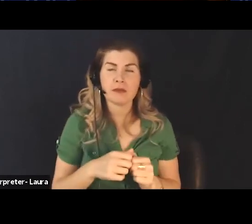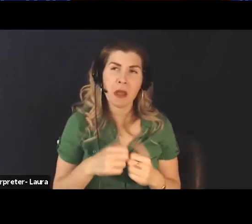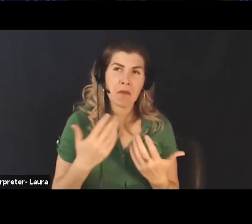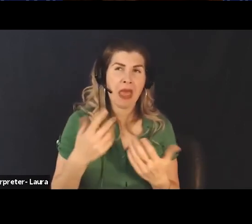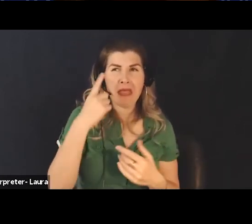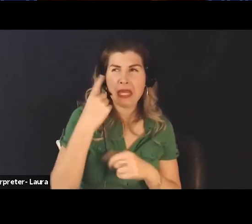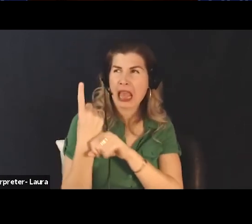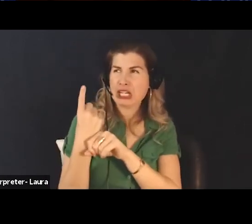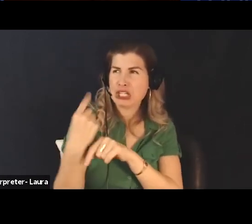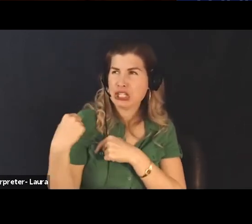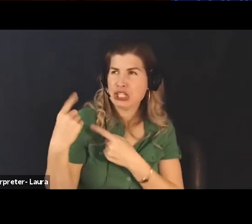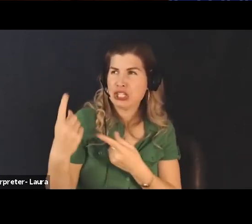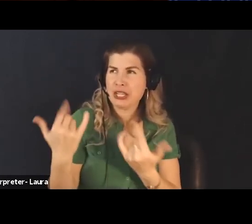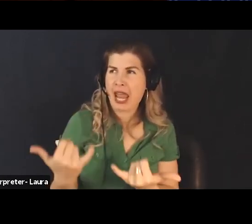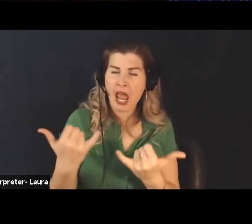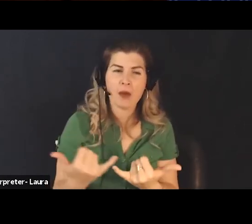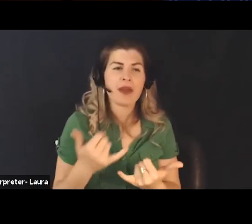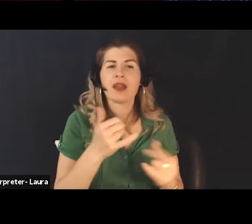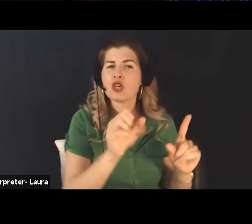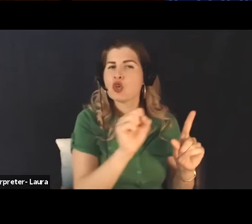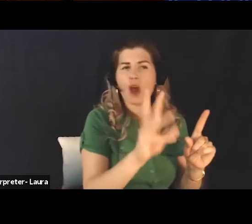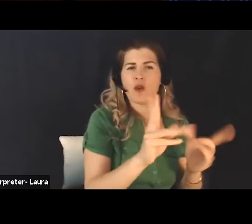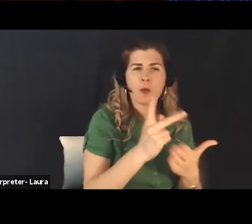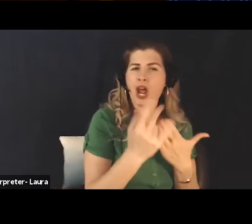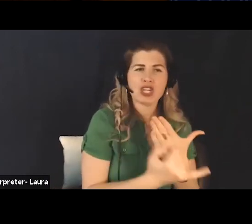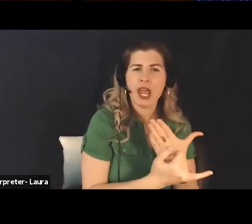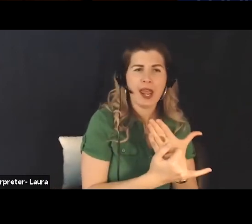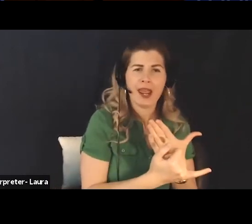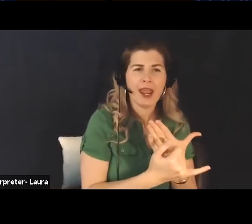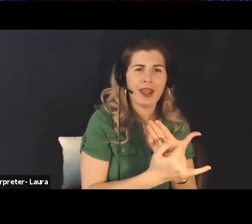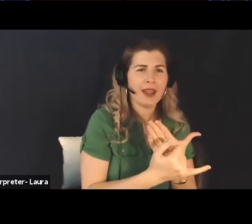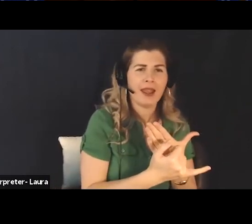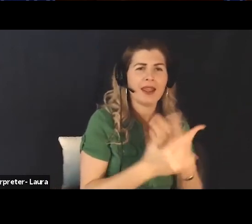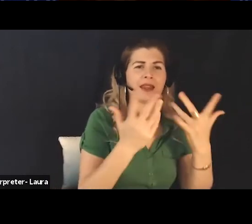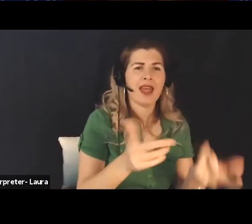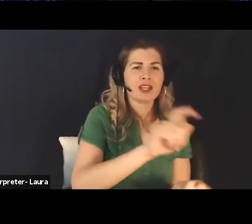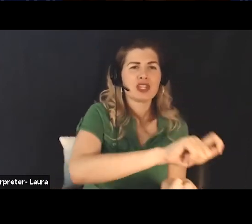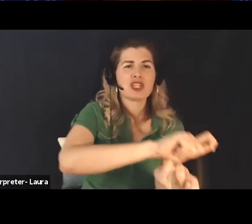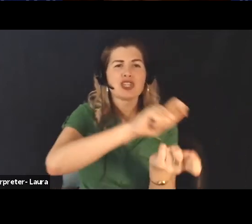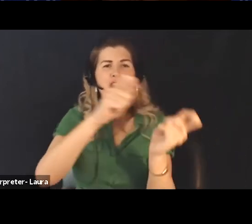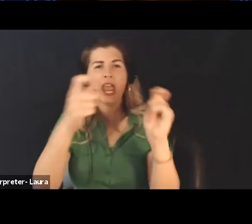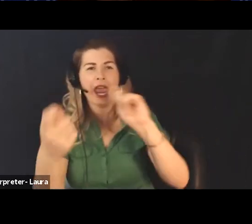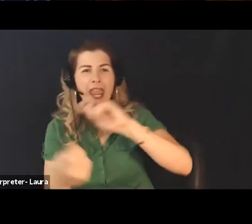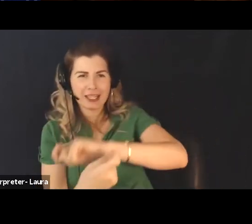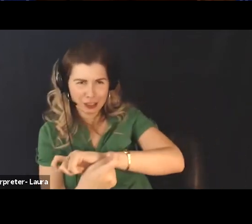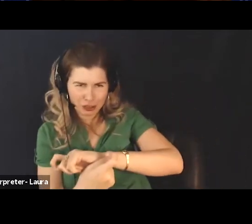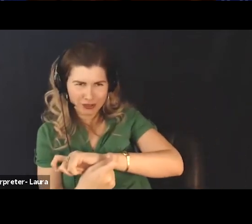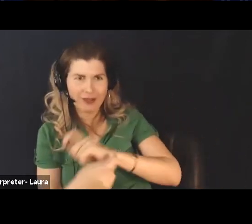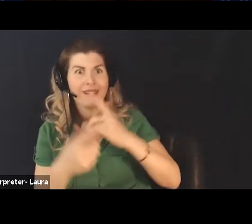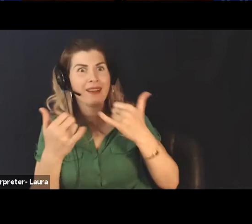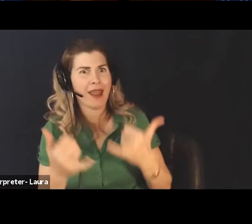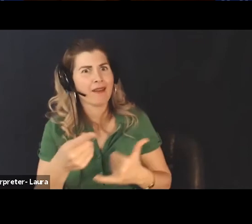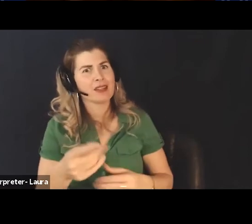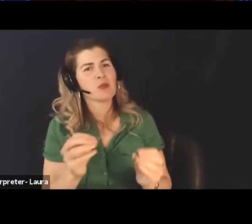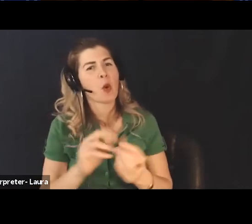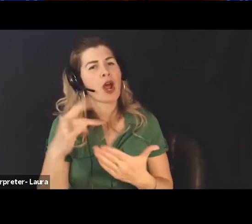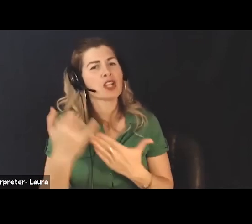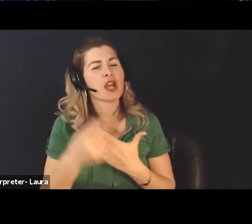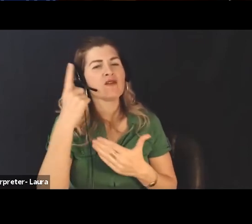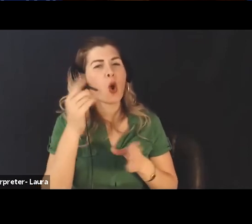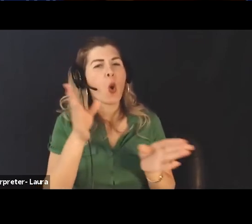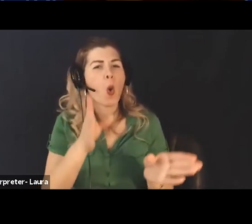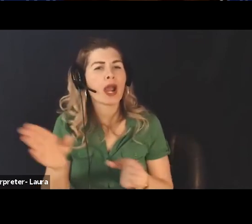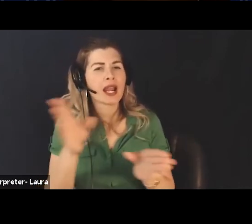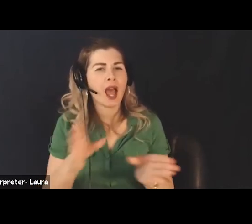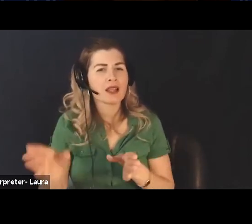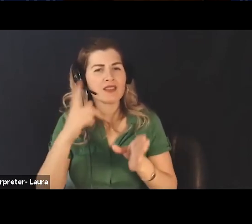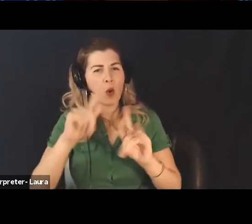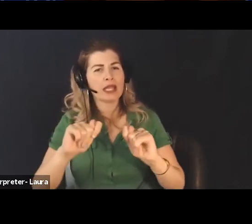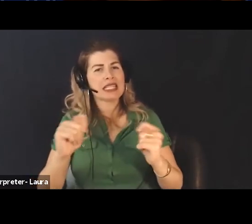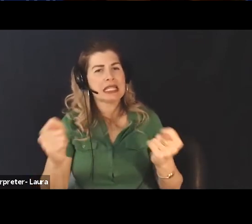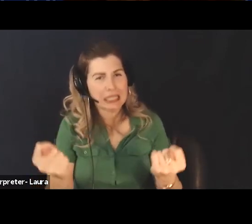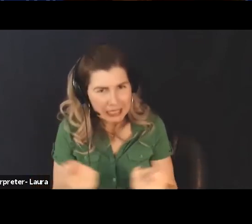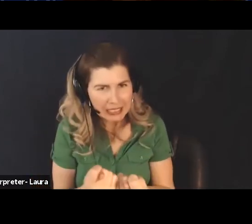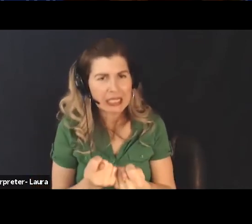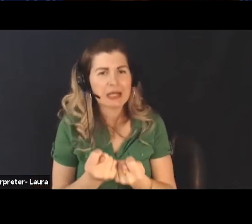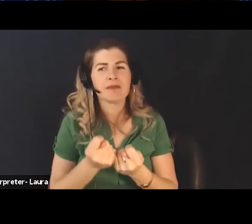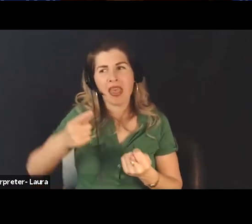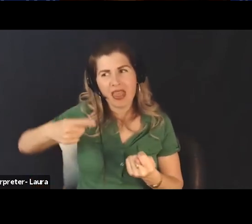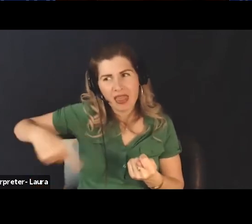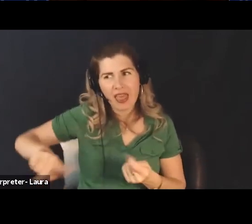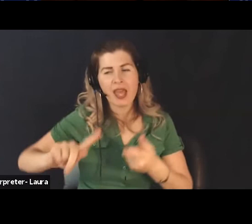Over the last year. This has been a transition away from being a software project run by a designer and engineer and if you work or moderators. It has been a transition to an organizing project run by a growing team of truck workers, and with seed funding